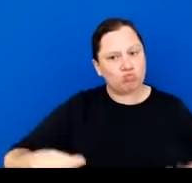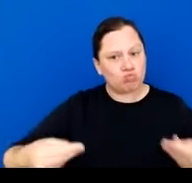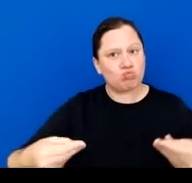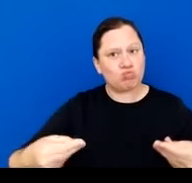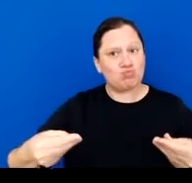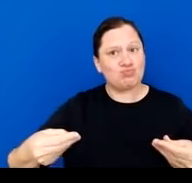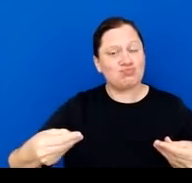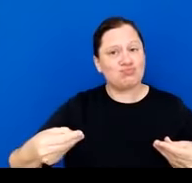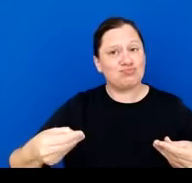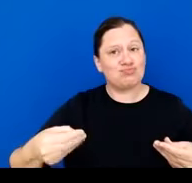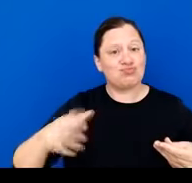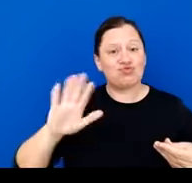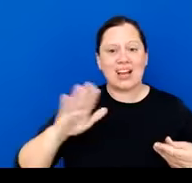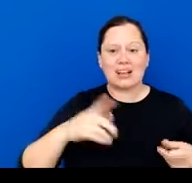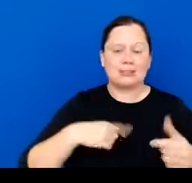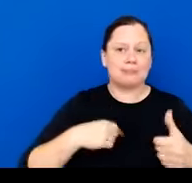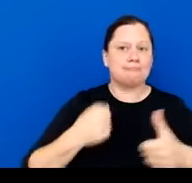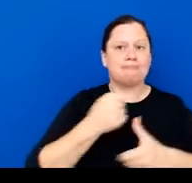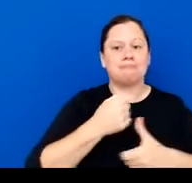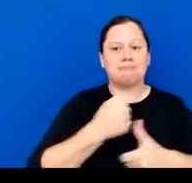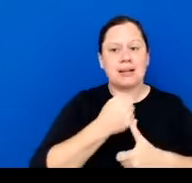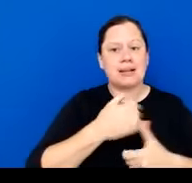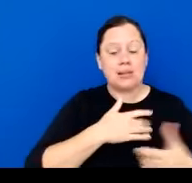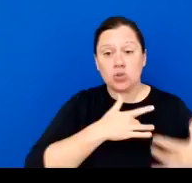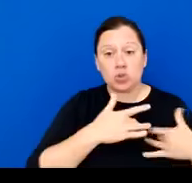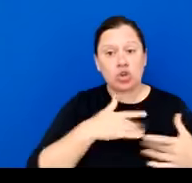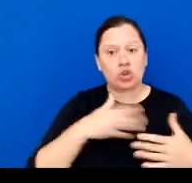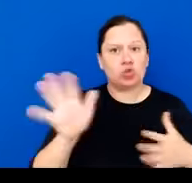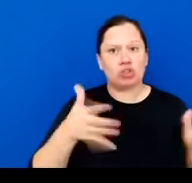with rainfall especially tomorrow night into Thursday morning but